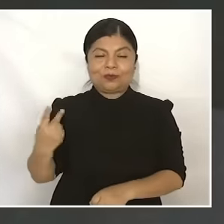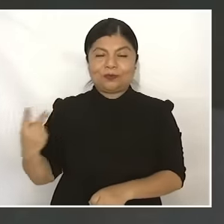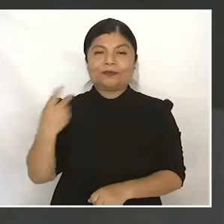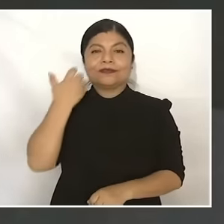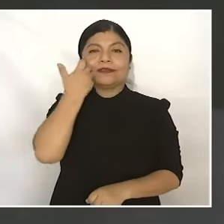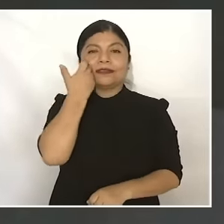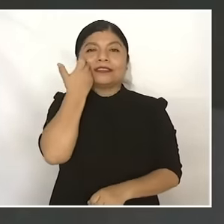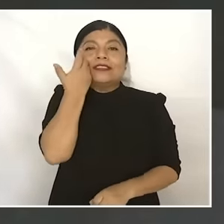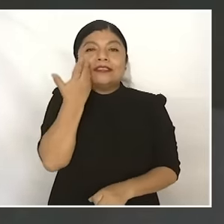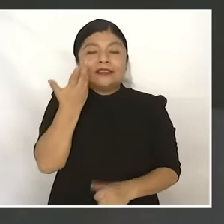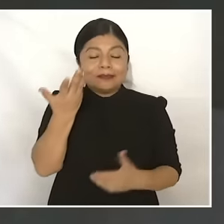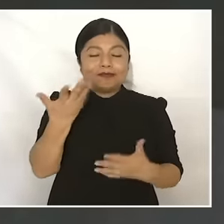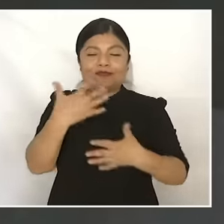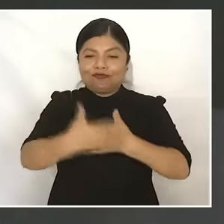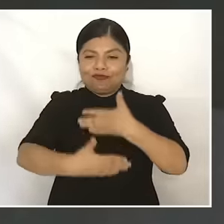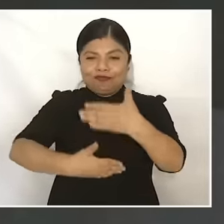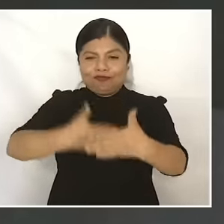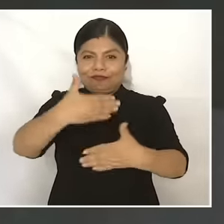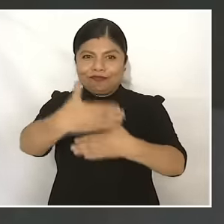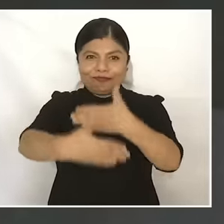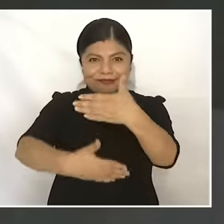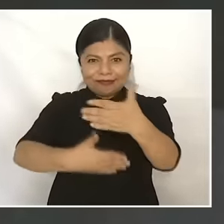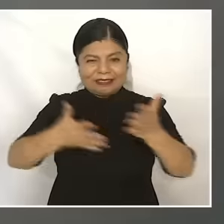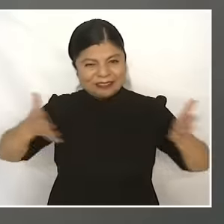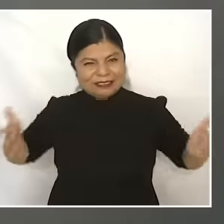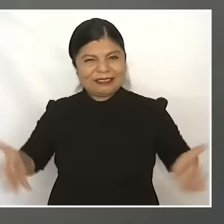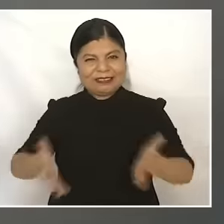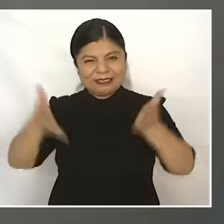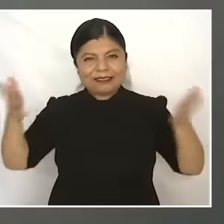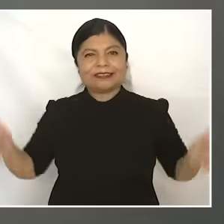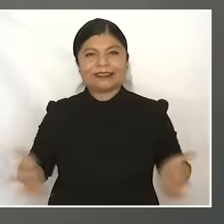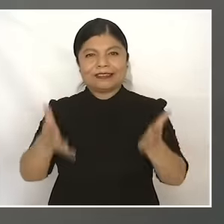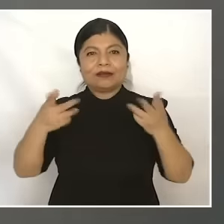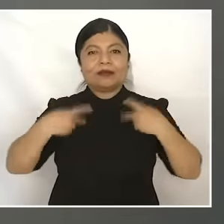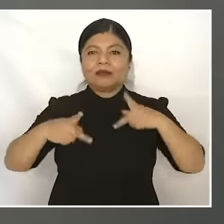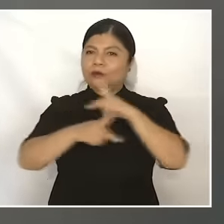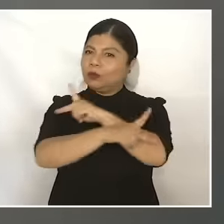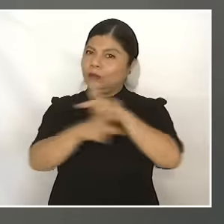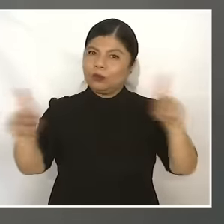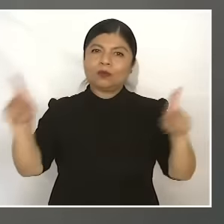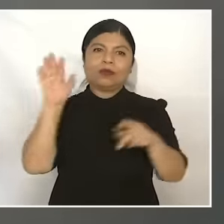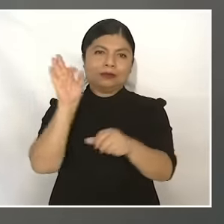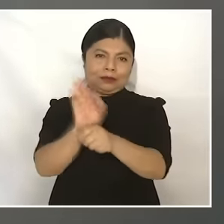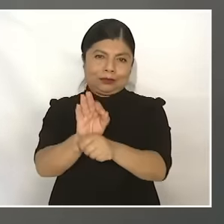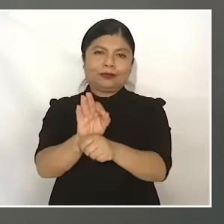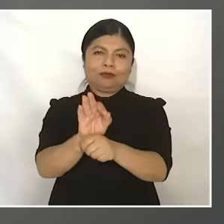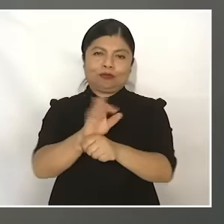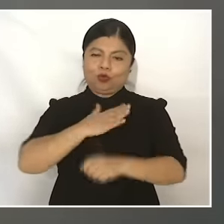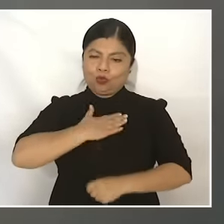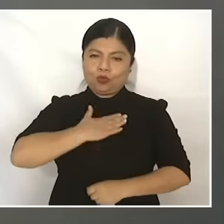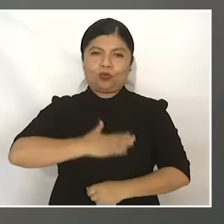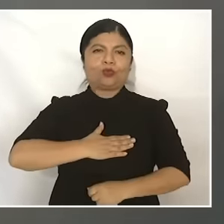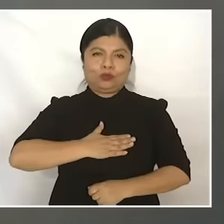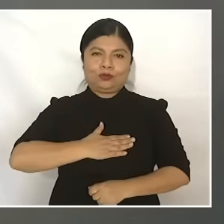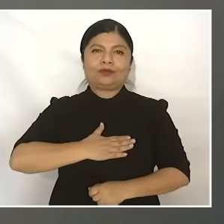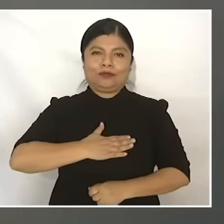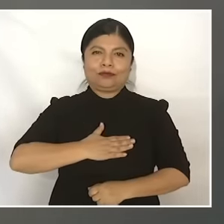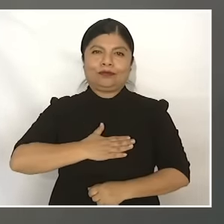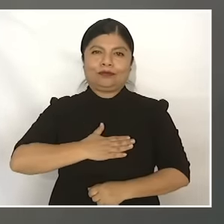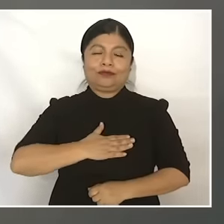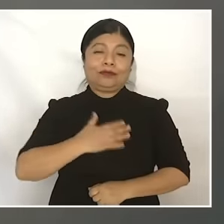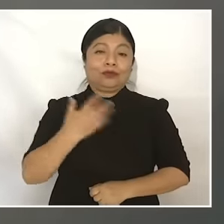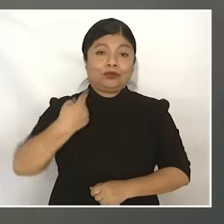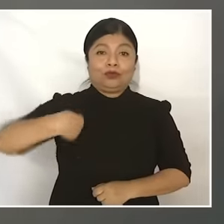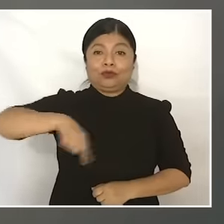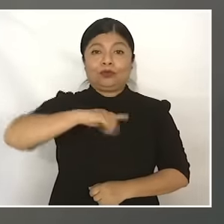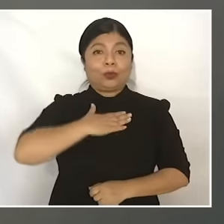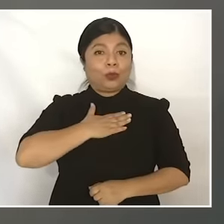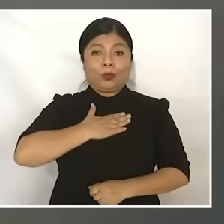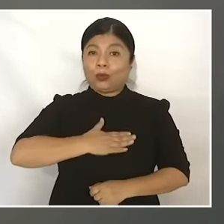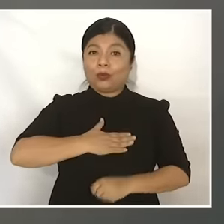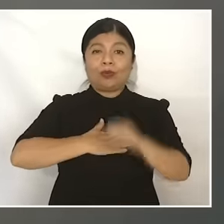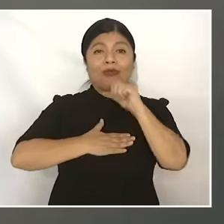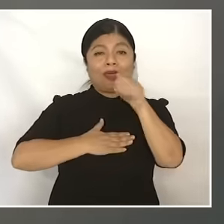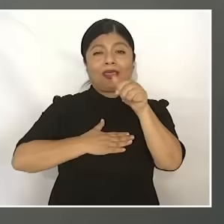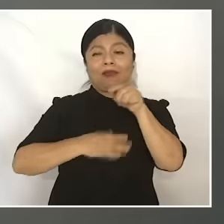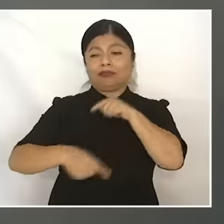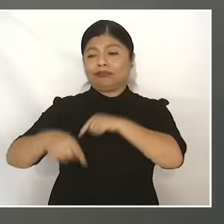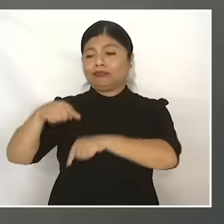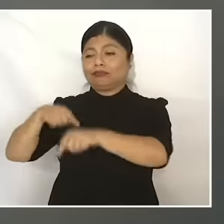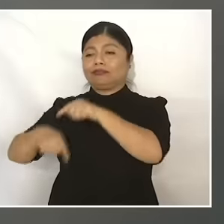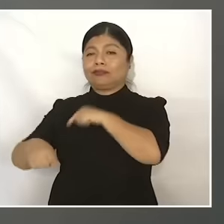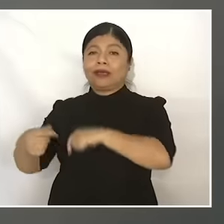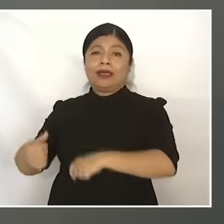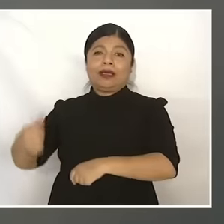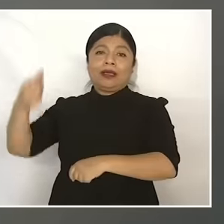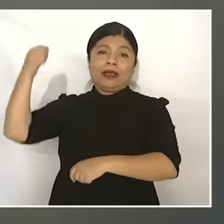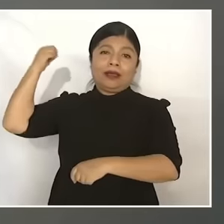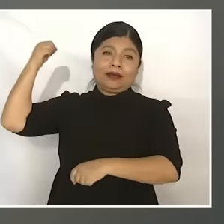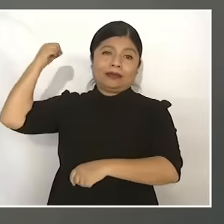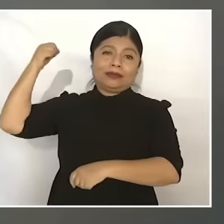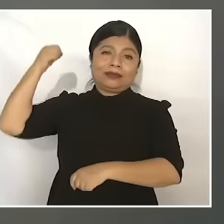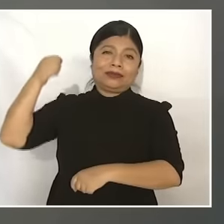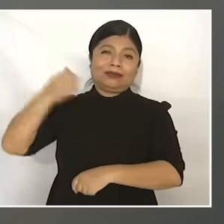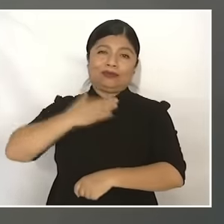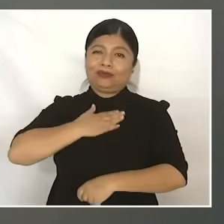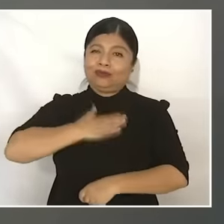justice because she is right Progress without justice is regression is progress with justice But one